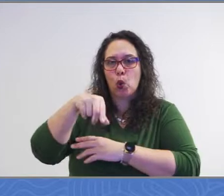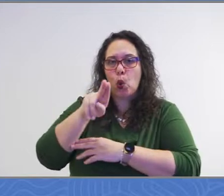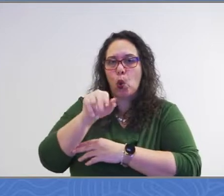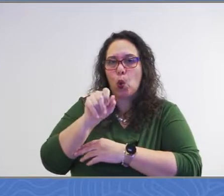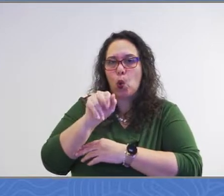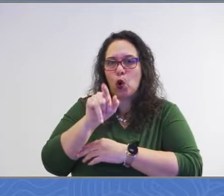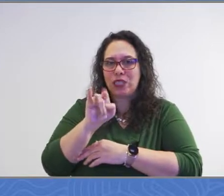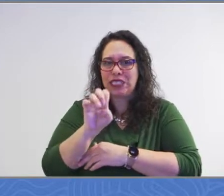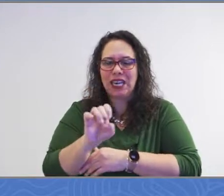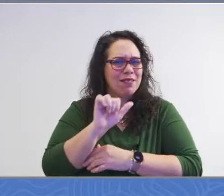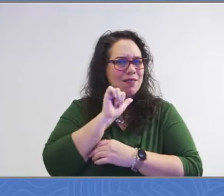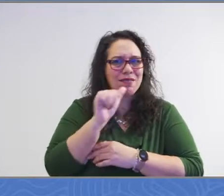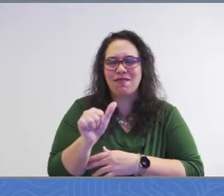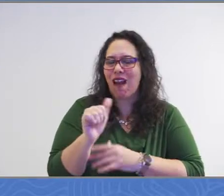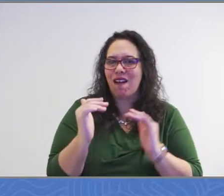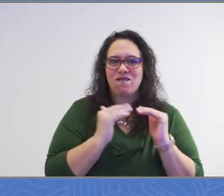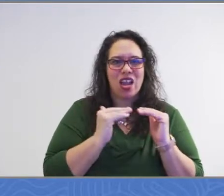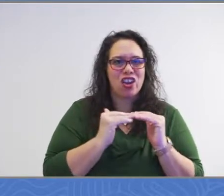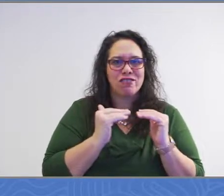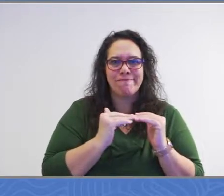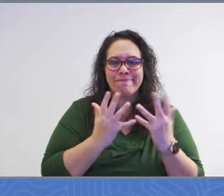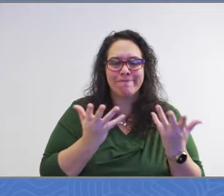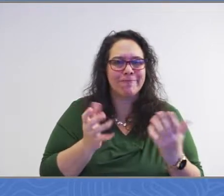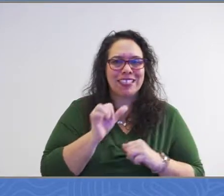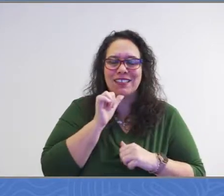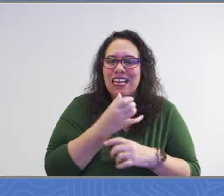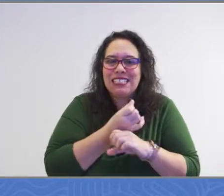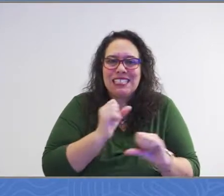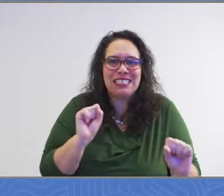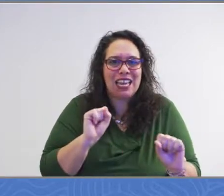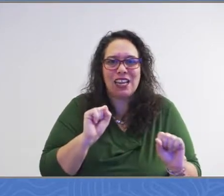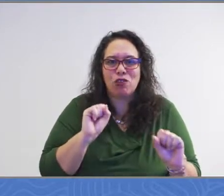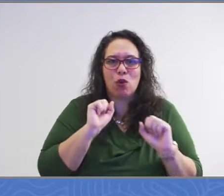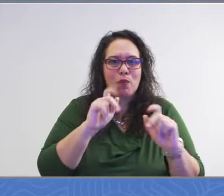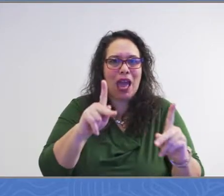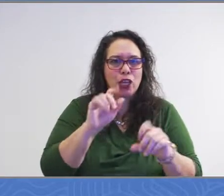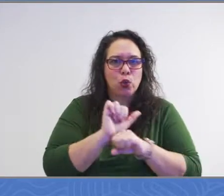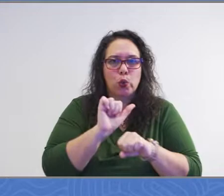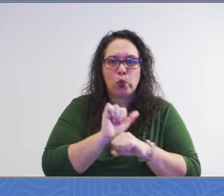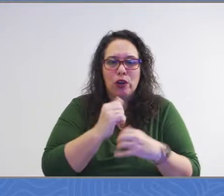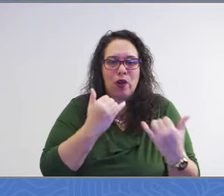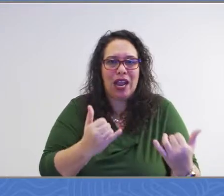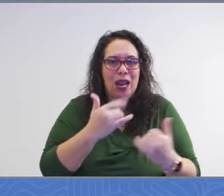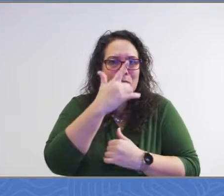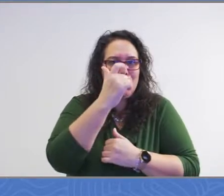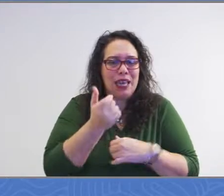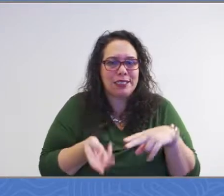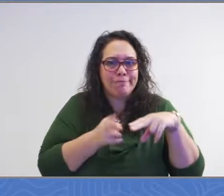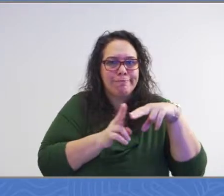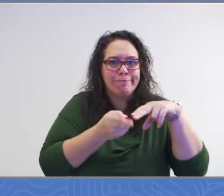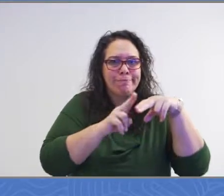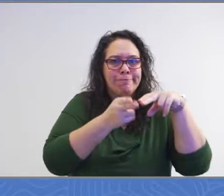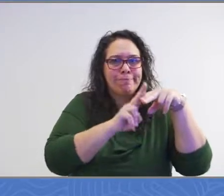It's not safe for us to come to work at this point since we're experiencing a surge in cases.